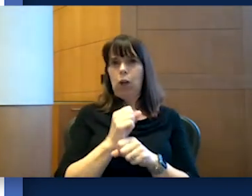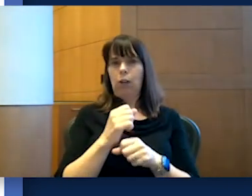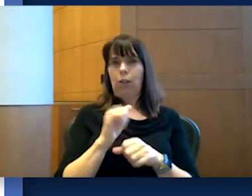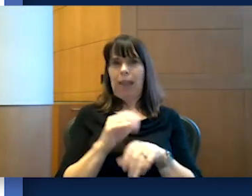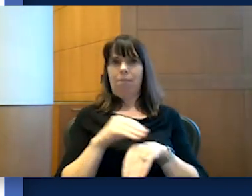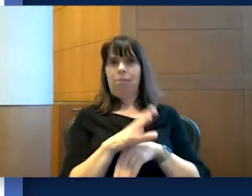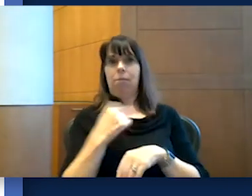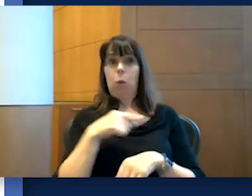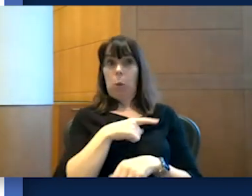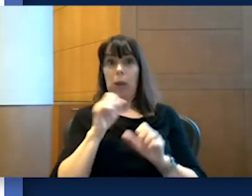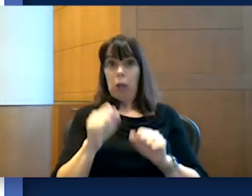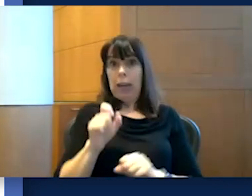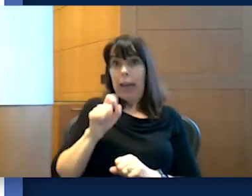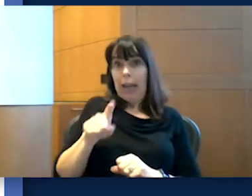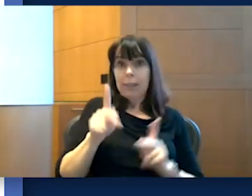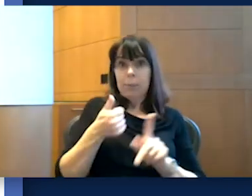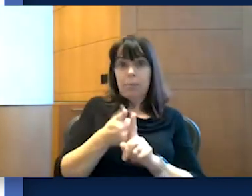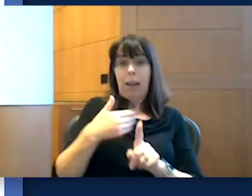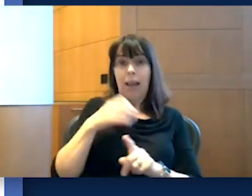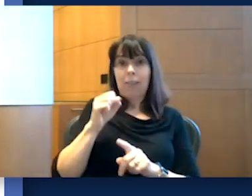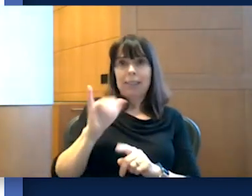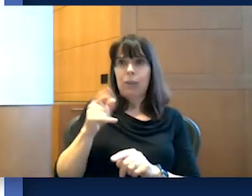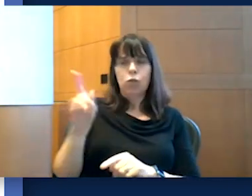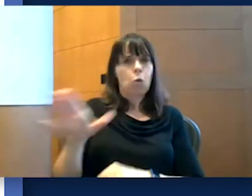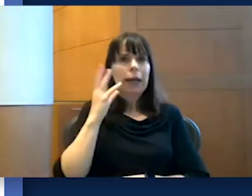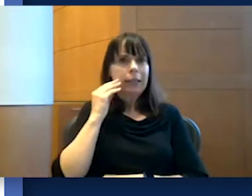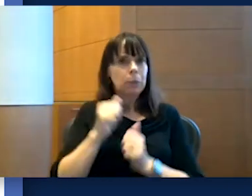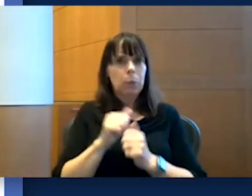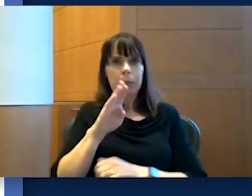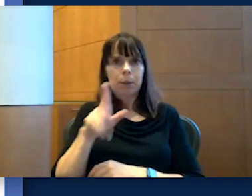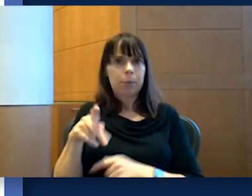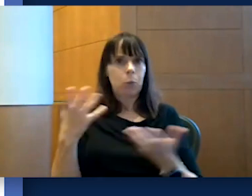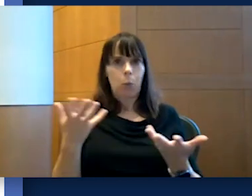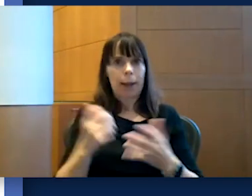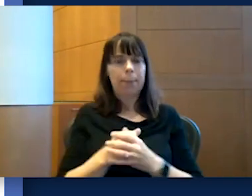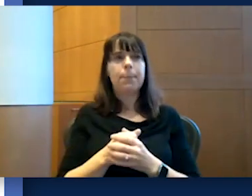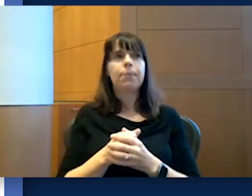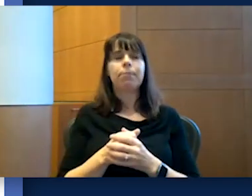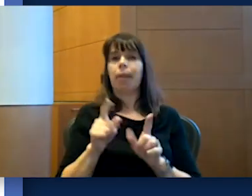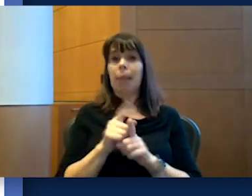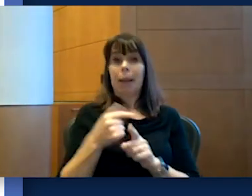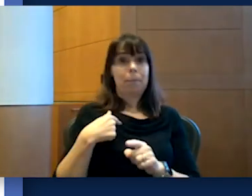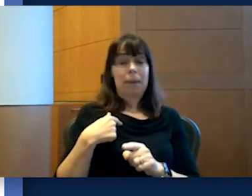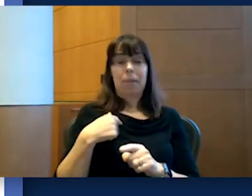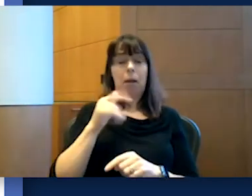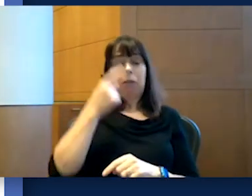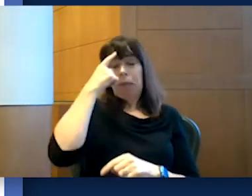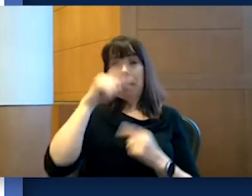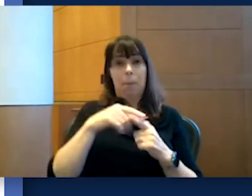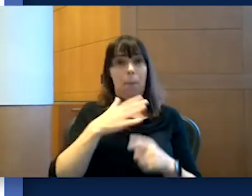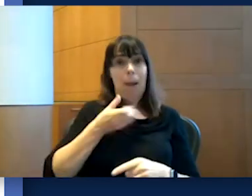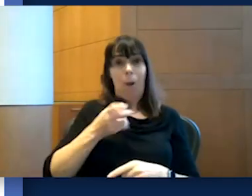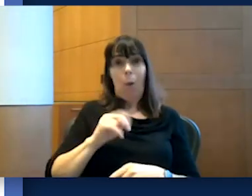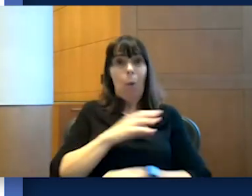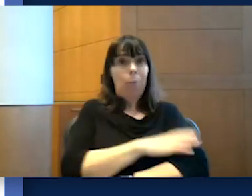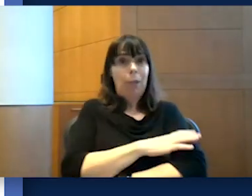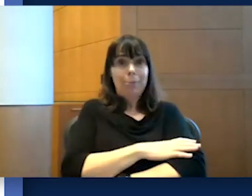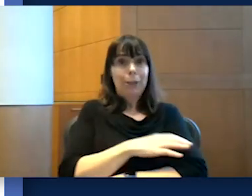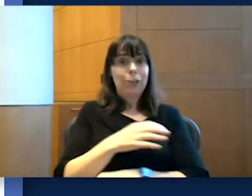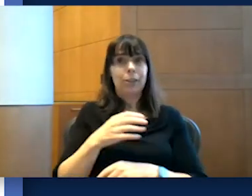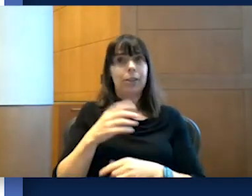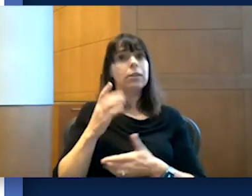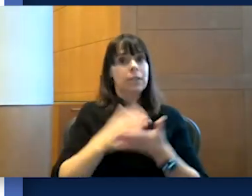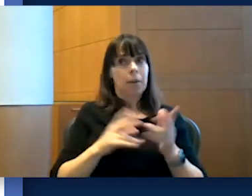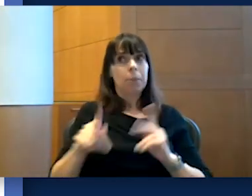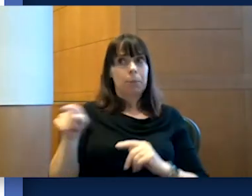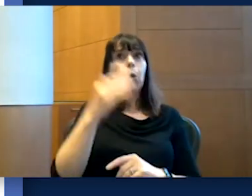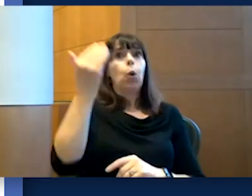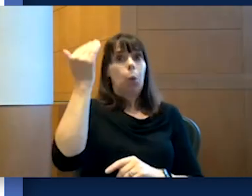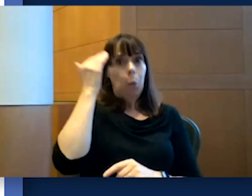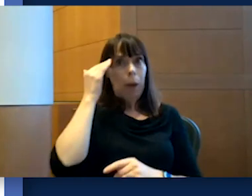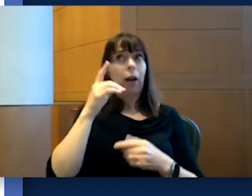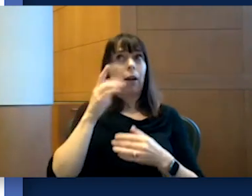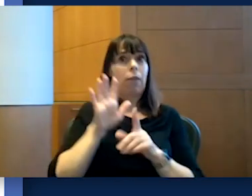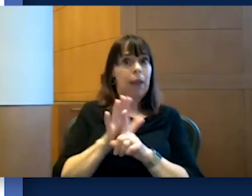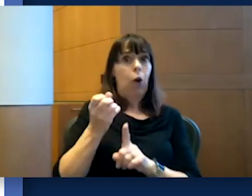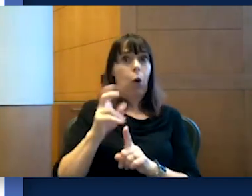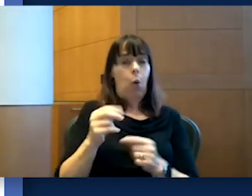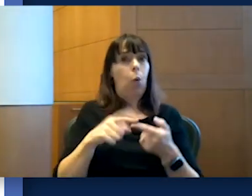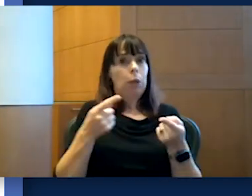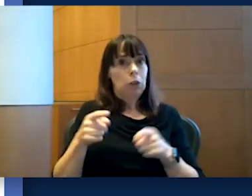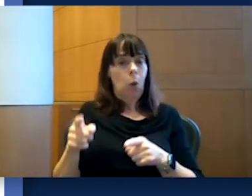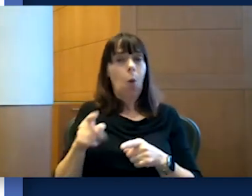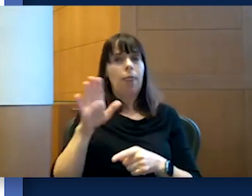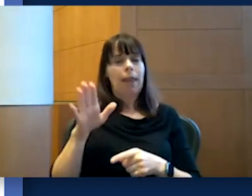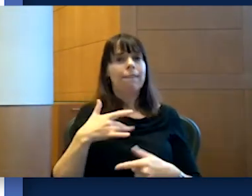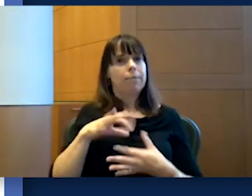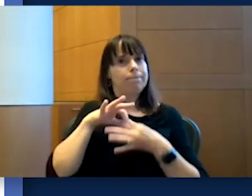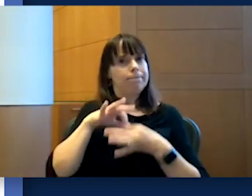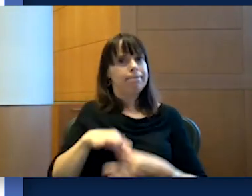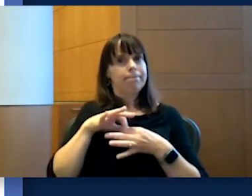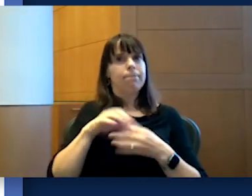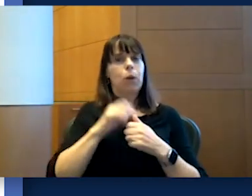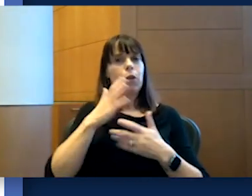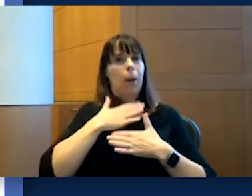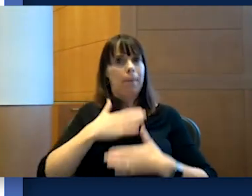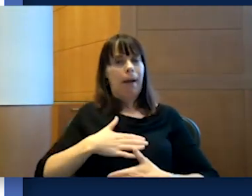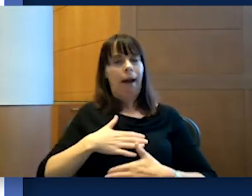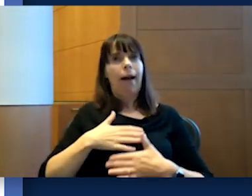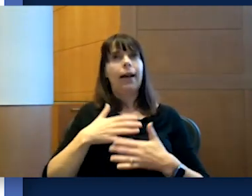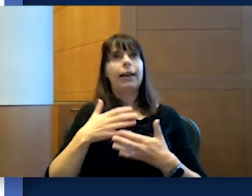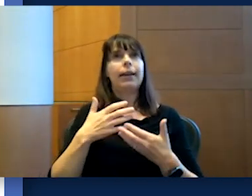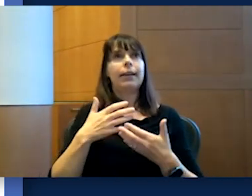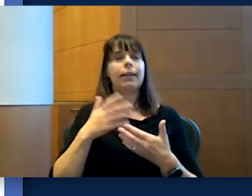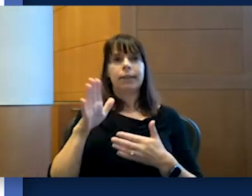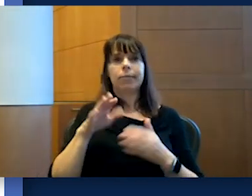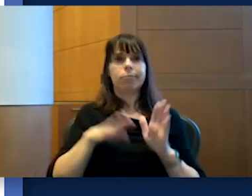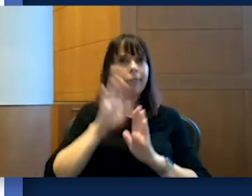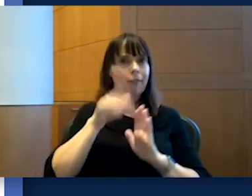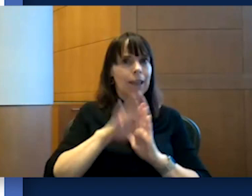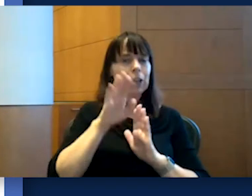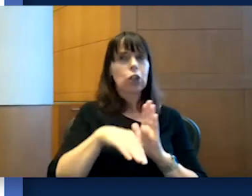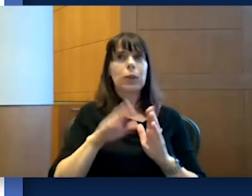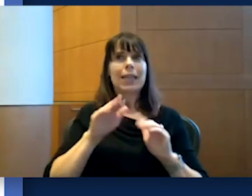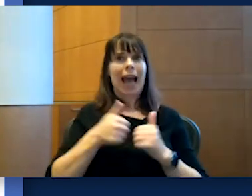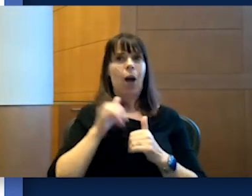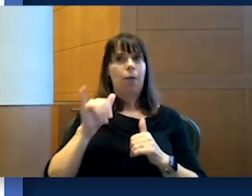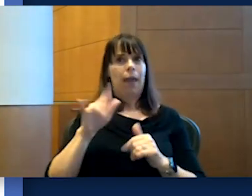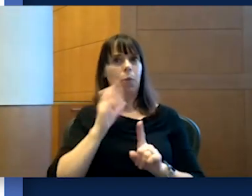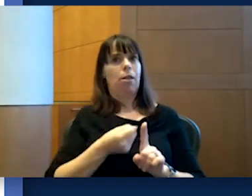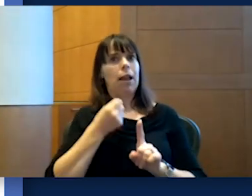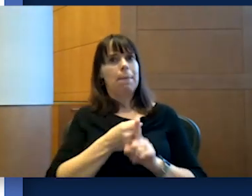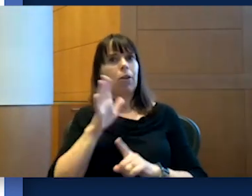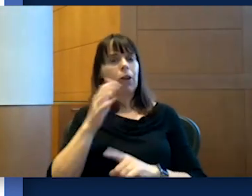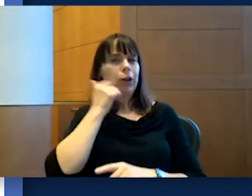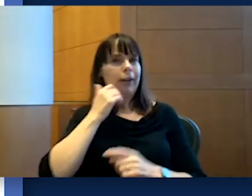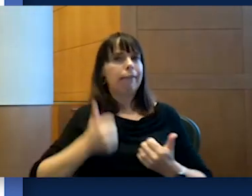Just to give you a little flavor. What was really interesting to me was the qualitative work that informed this. We were able to ask people with SCI what their experience with BP was. I don't think about my blood pressure on a daily basis, but these people are very aware of what's going on. They're in tune with their body and these fluctuations and how they impact their daily lives.